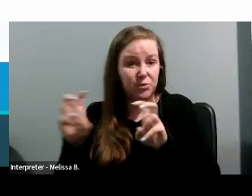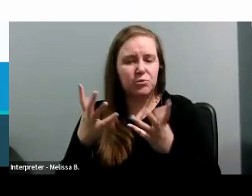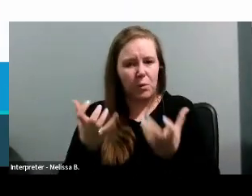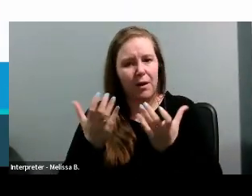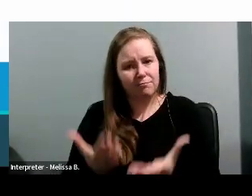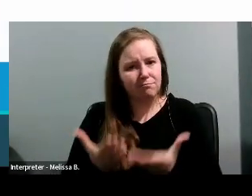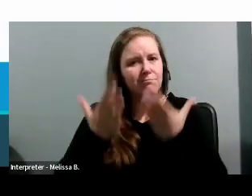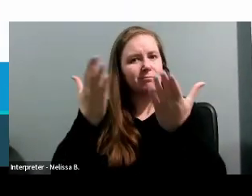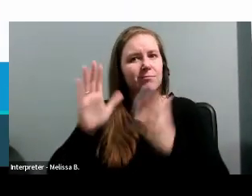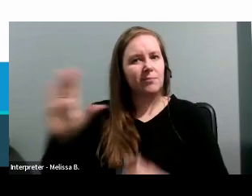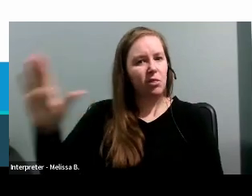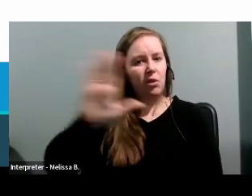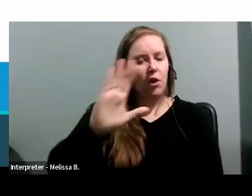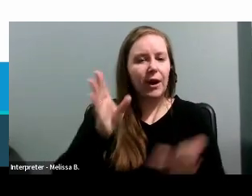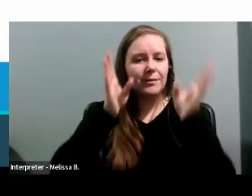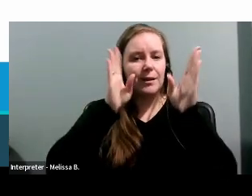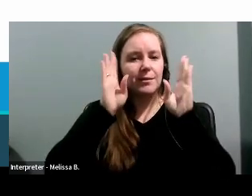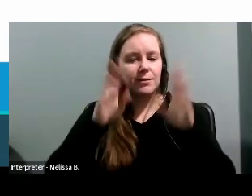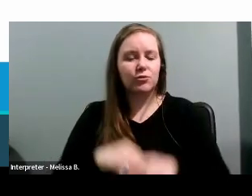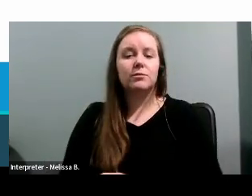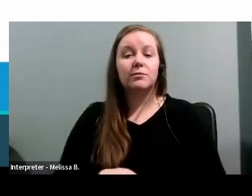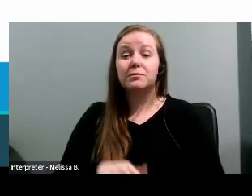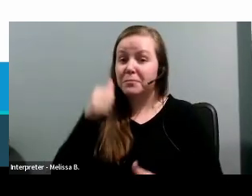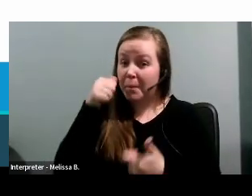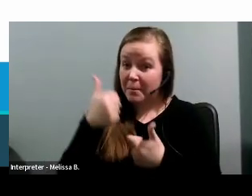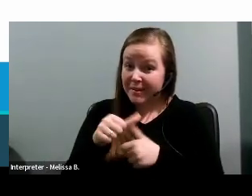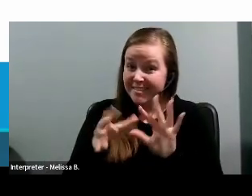Shannon Spencer (she/her): So, as I noted, you may have 3 to 5 minutes to speak.